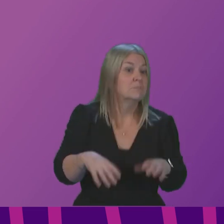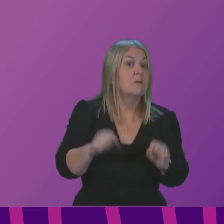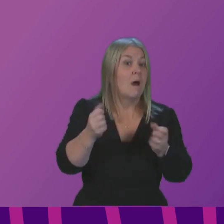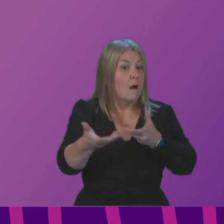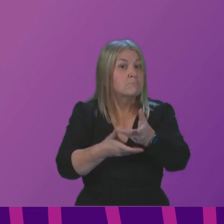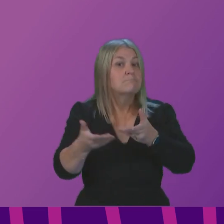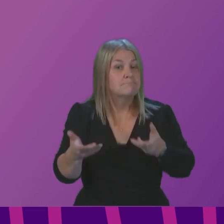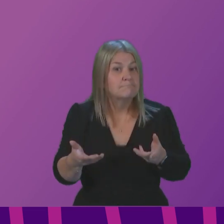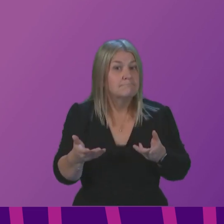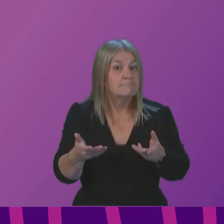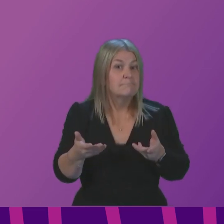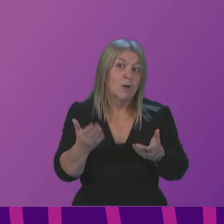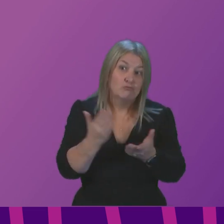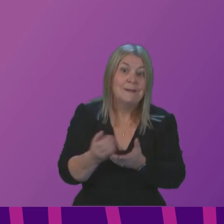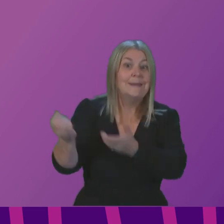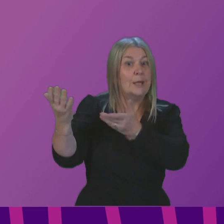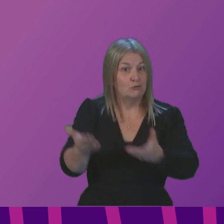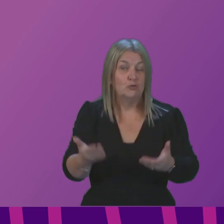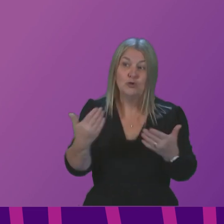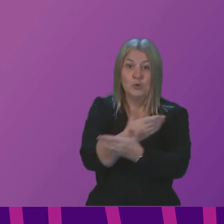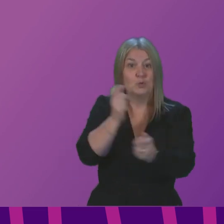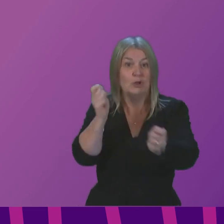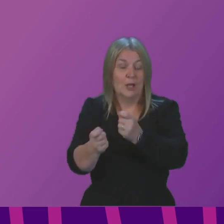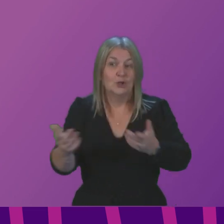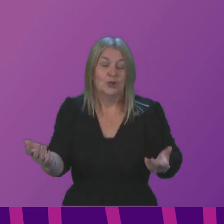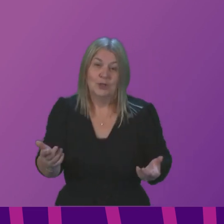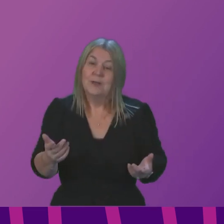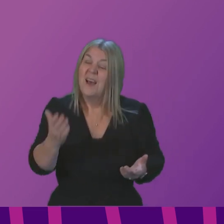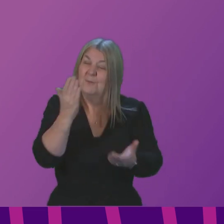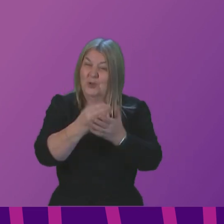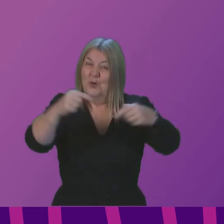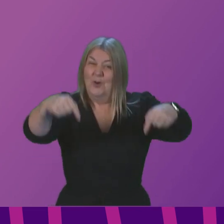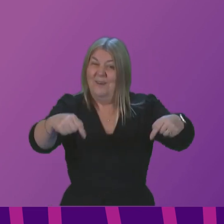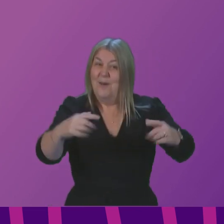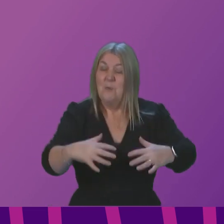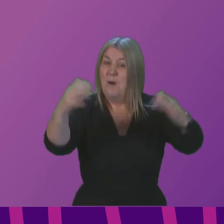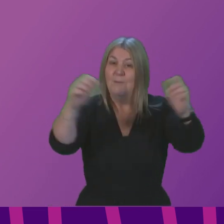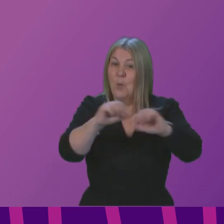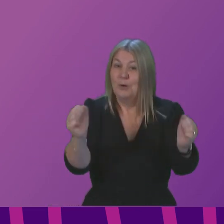The reforms will be contentious. I do not believe that they will be unanimously supported within this party—within this Parliament, I mean. I hope that they will be unanimously